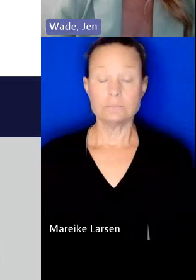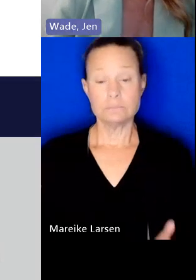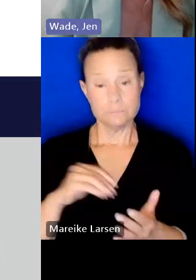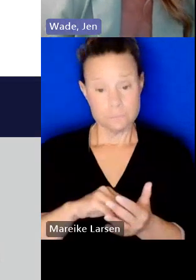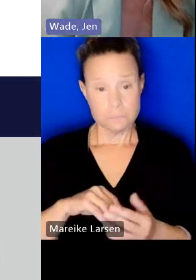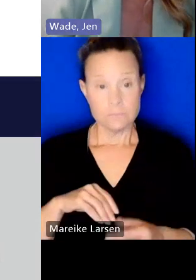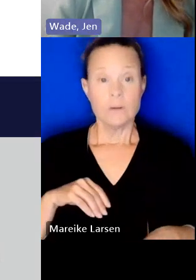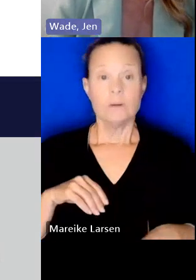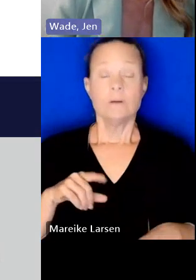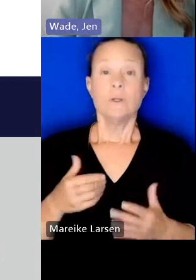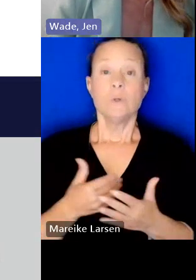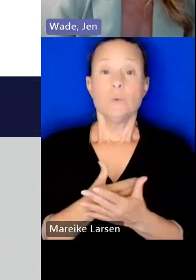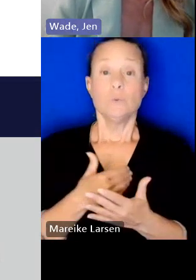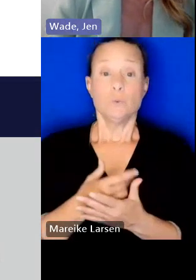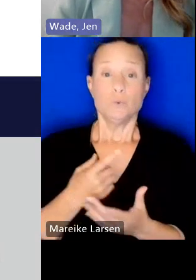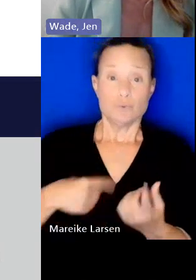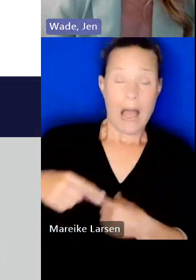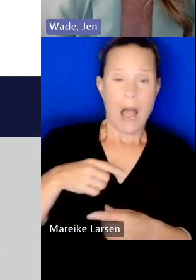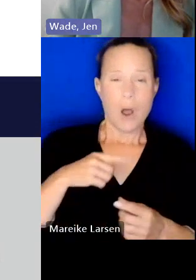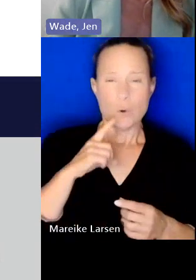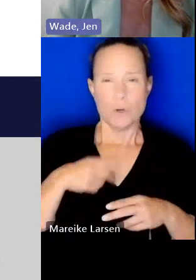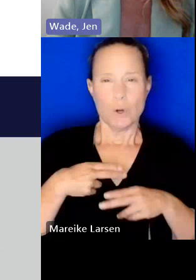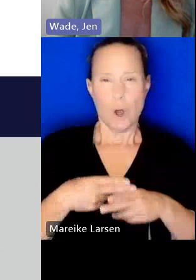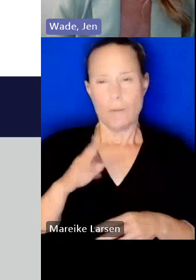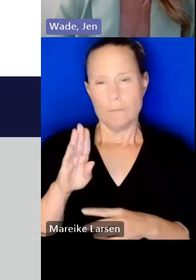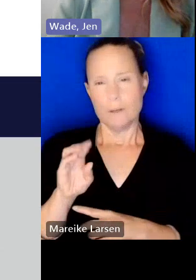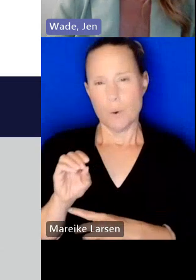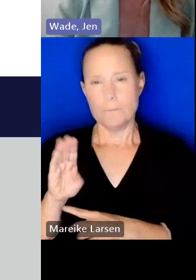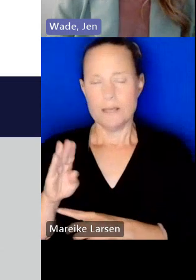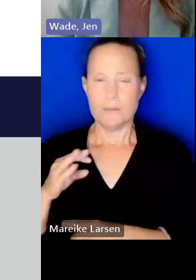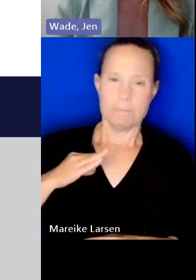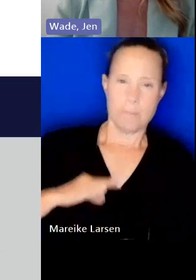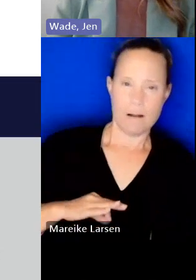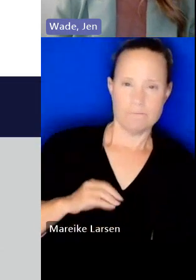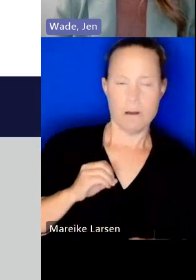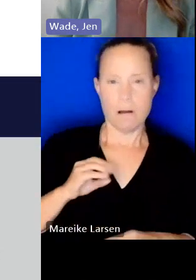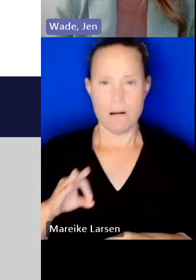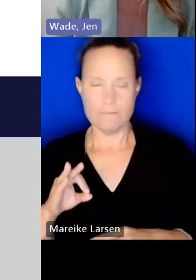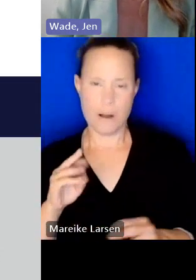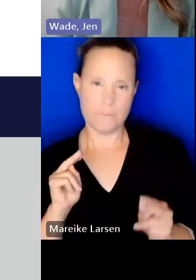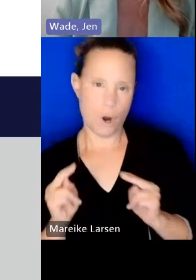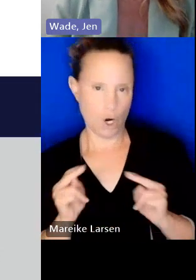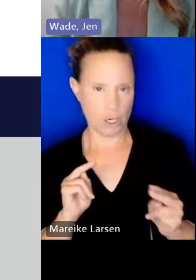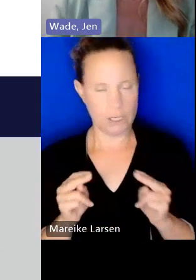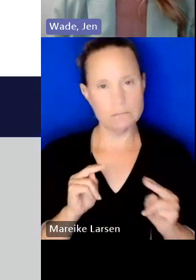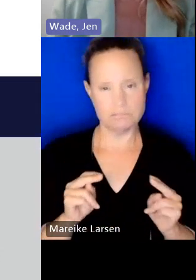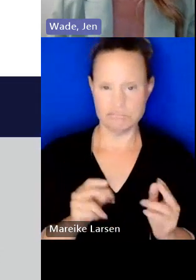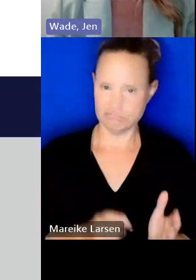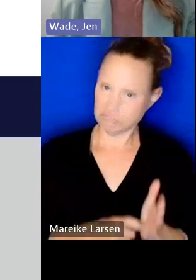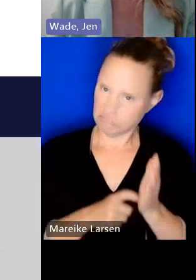Again, this this new round is called the benefit of the bargain round. It's NTI is requiring eligible entities to conduct to conduct at least one